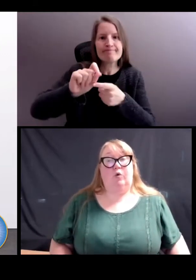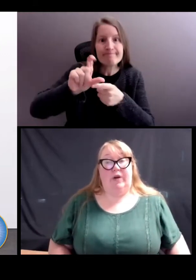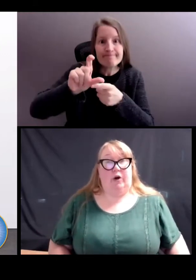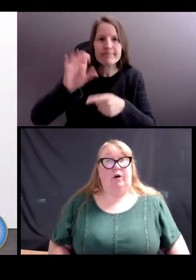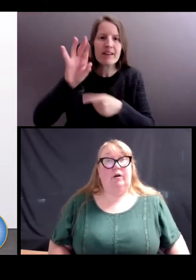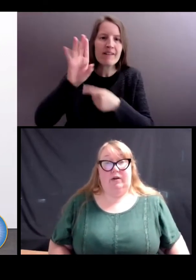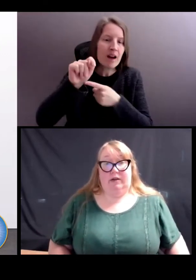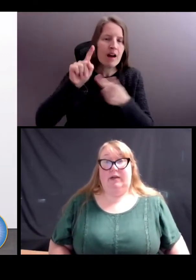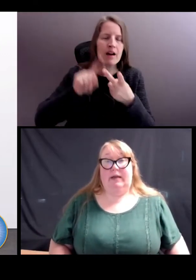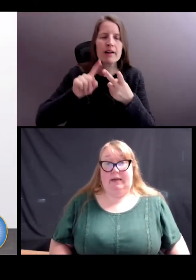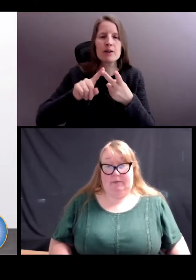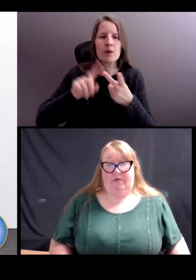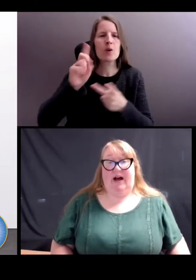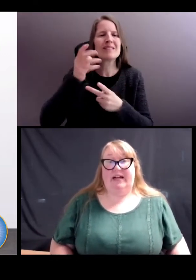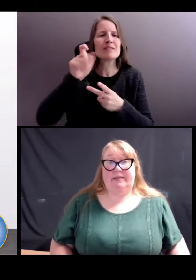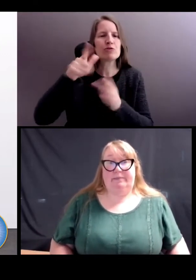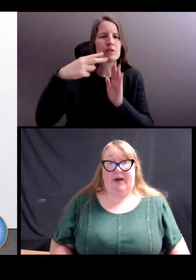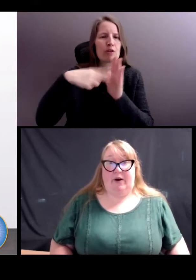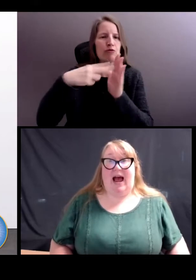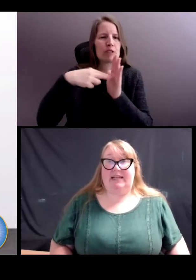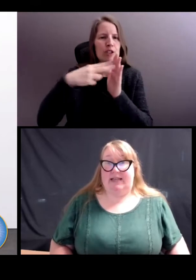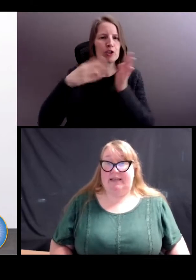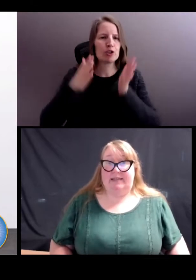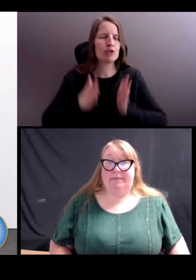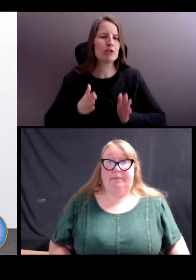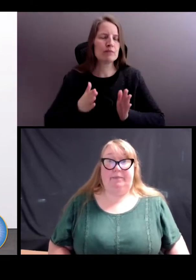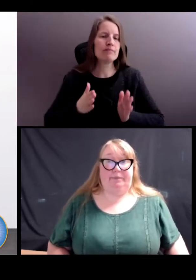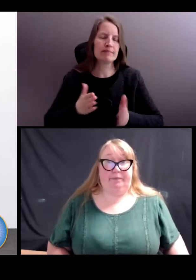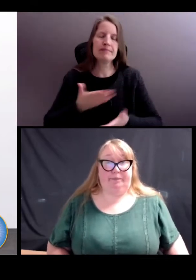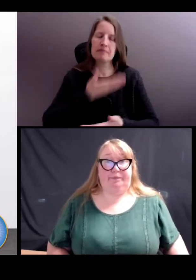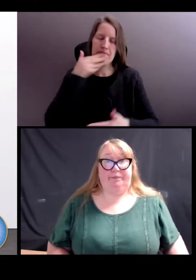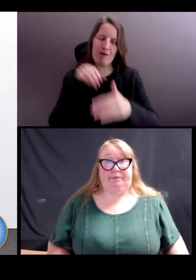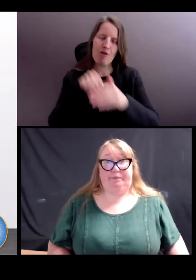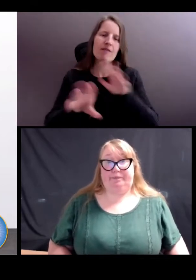reader provides better access.